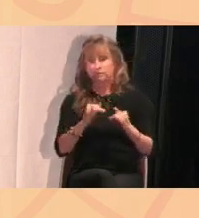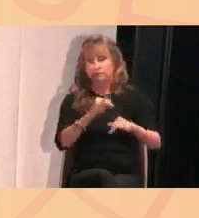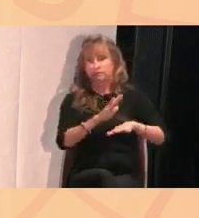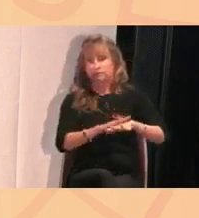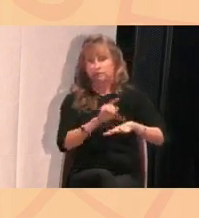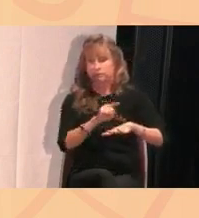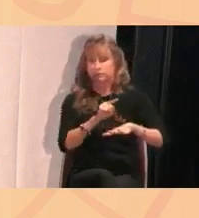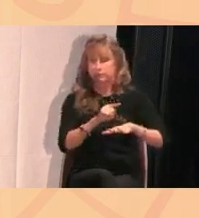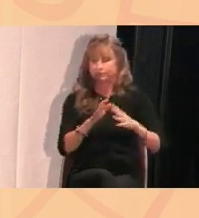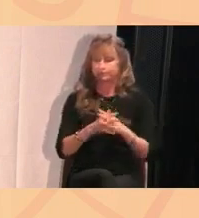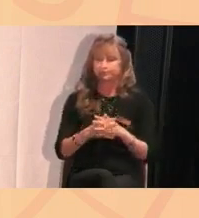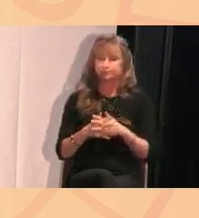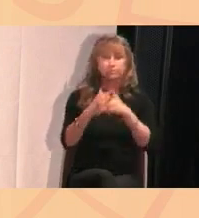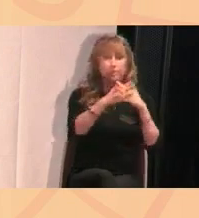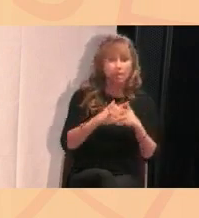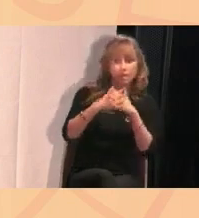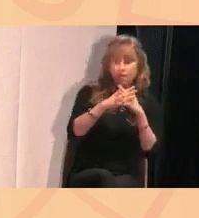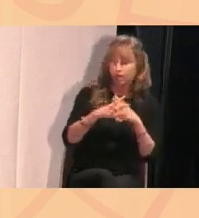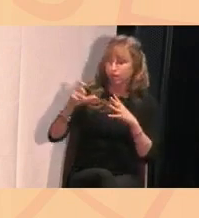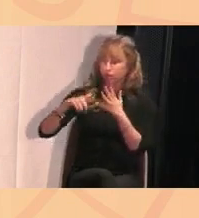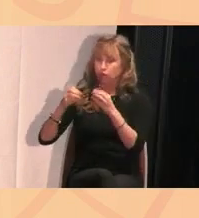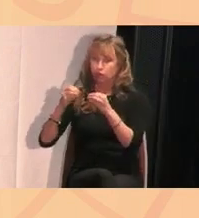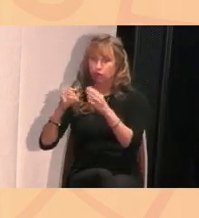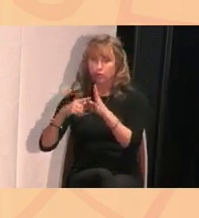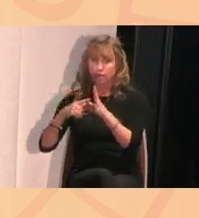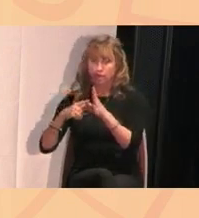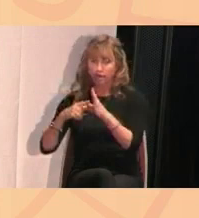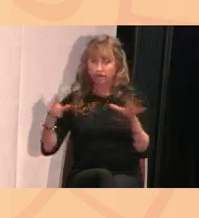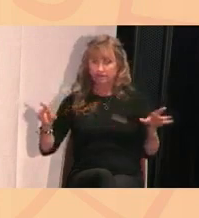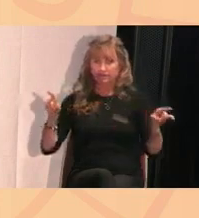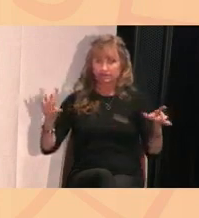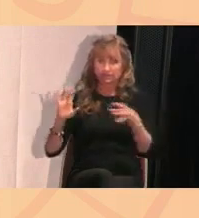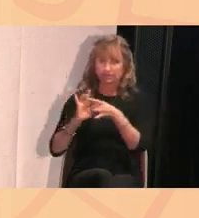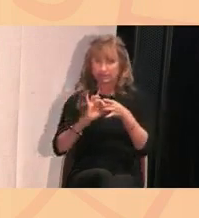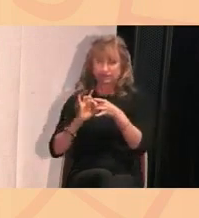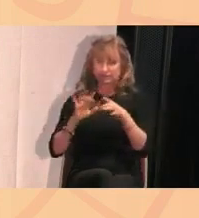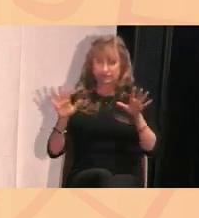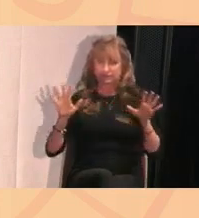And that was right at a very bad time in